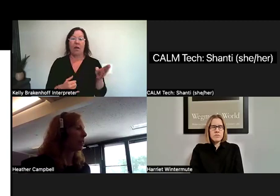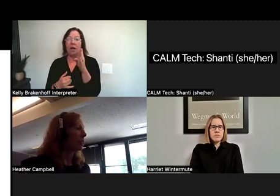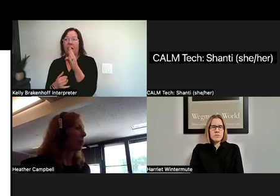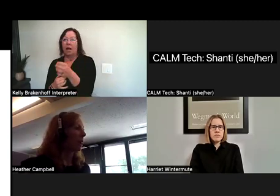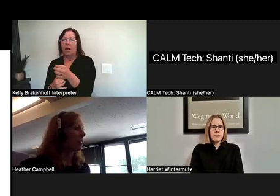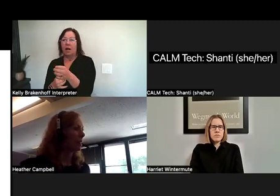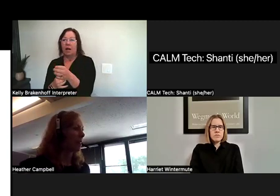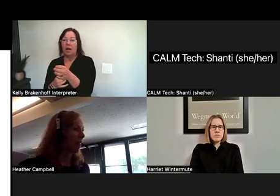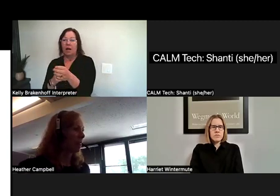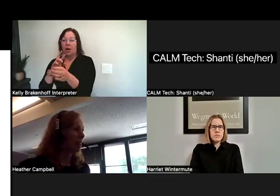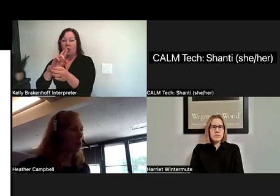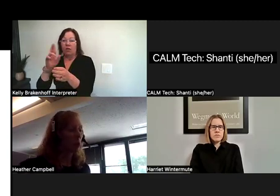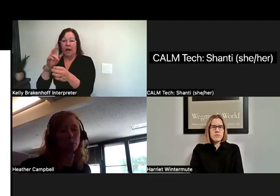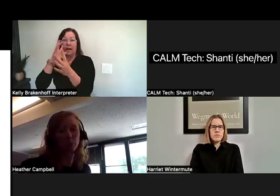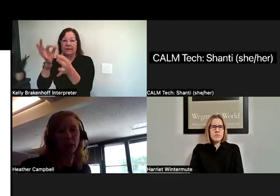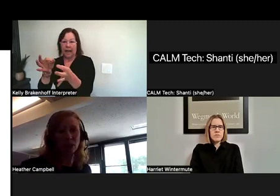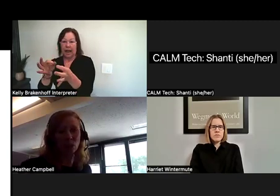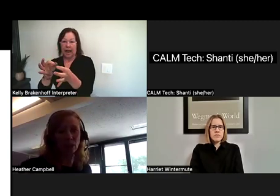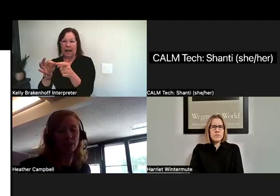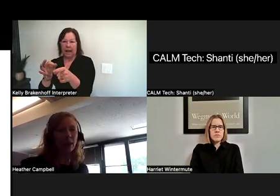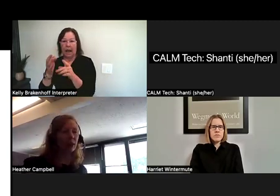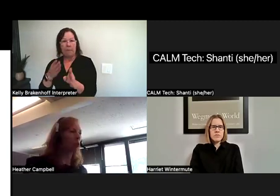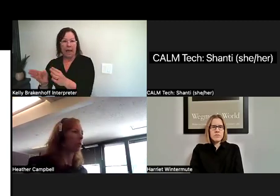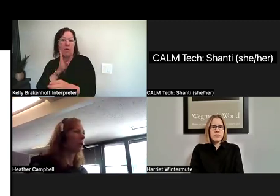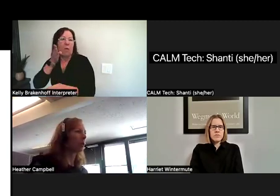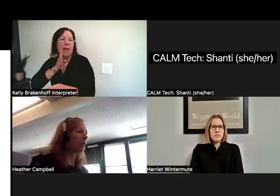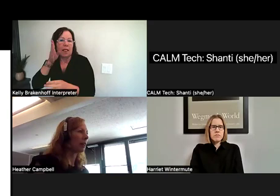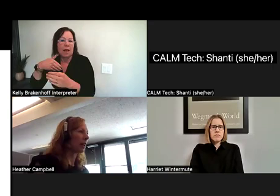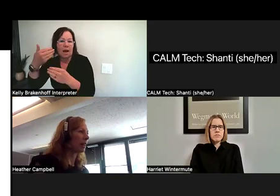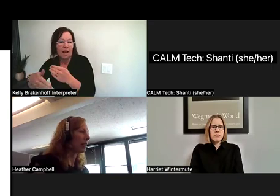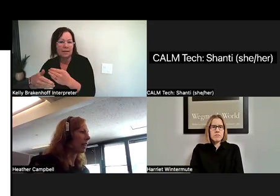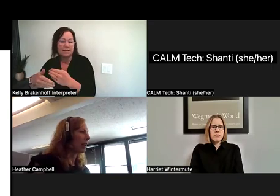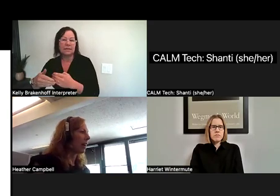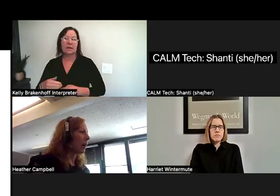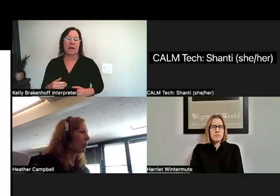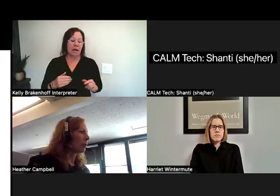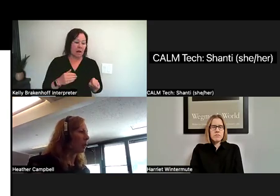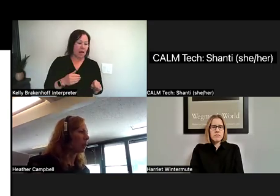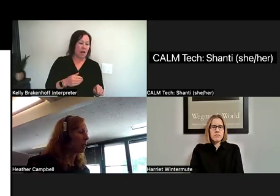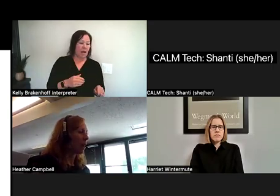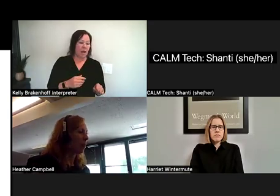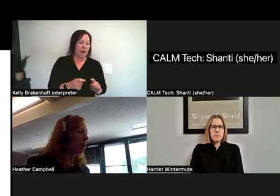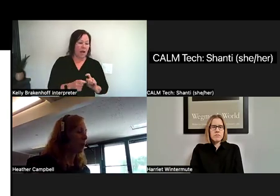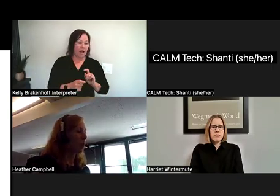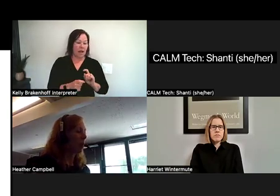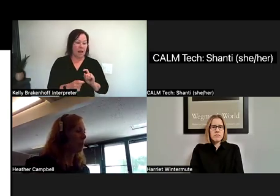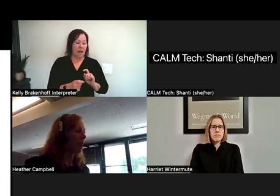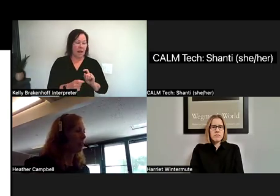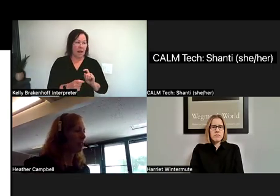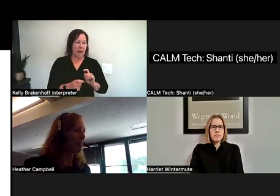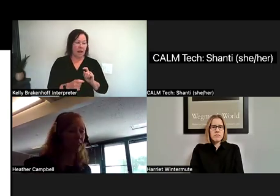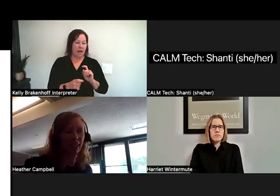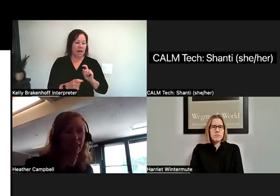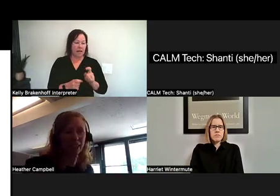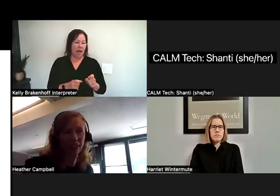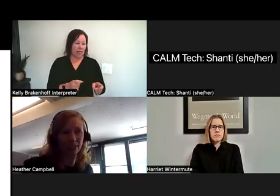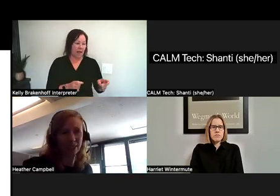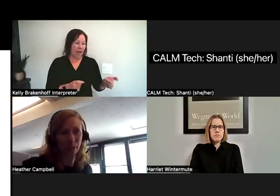to the right. Decide. So plan to do this next or later on. Bottom left. Delegate ask someone